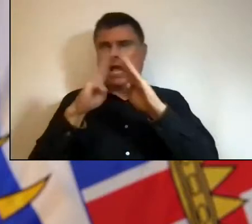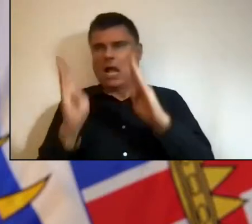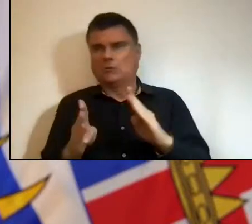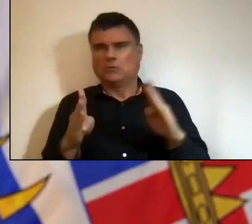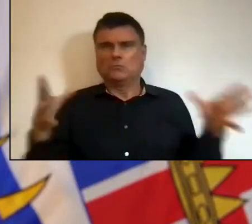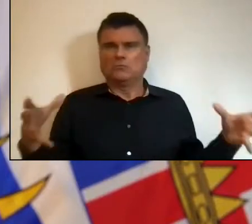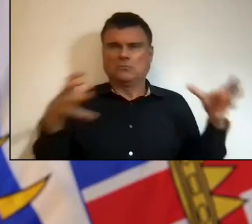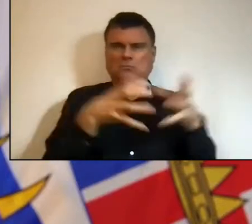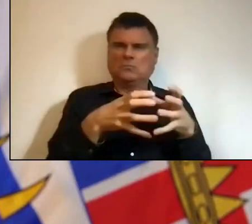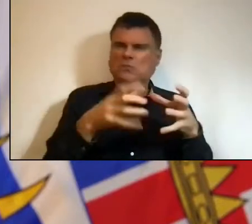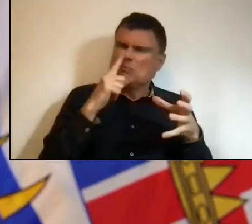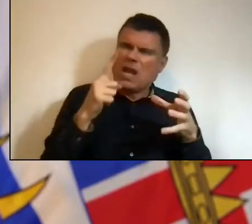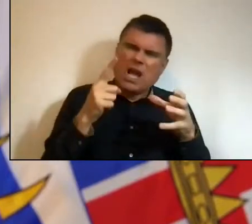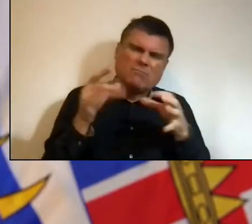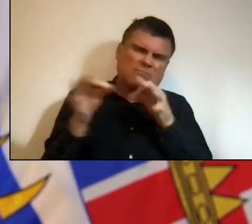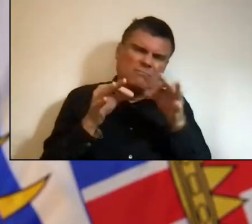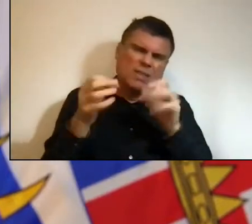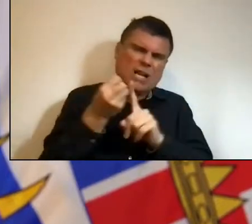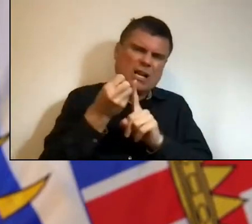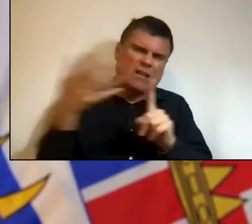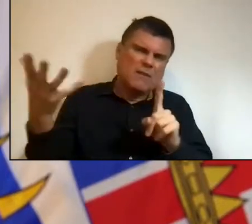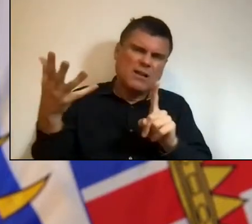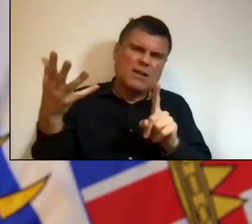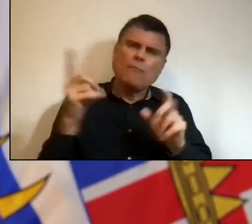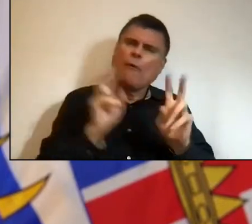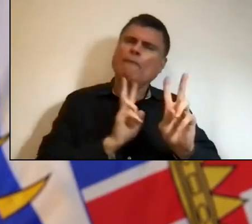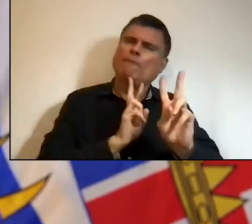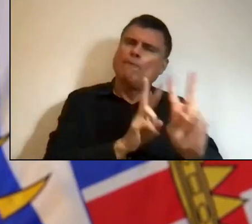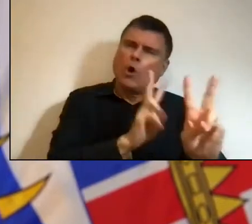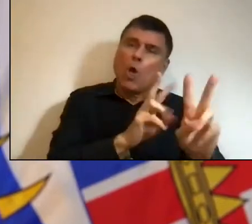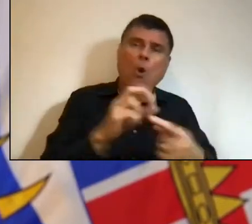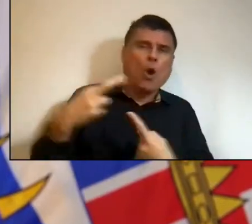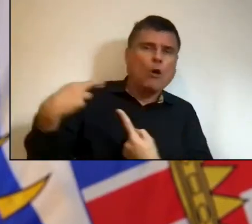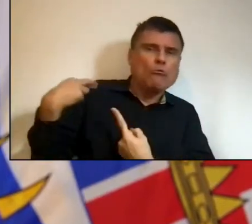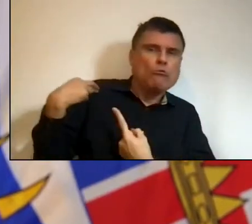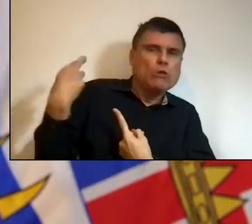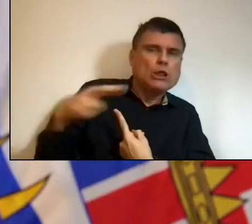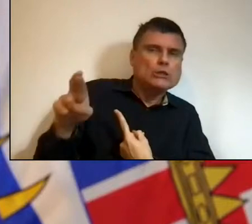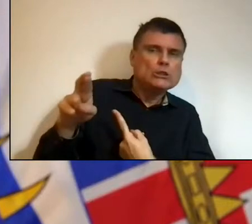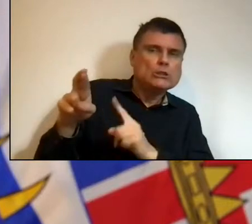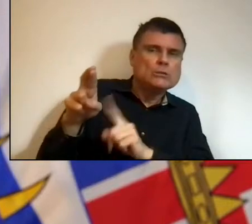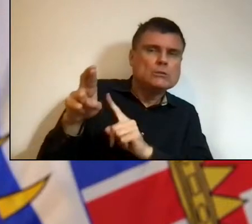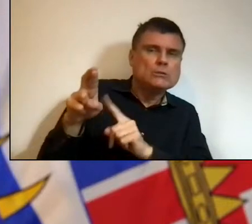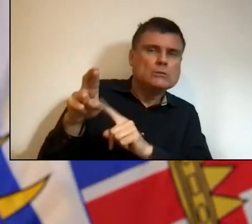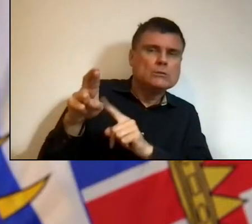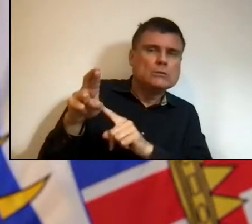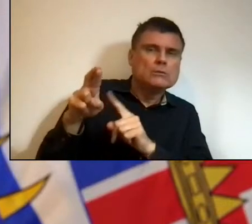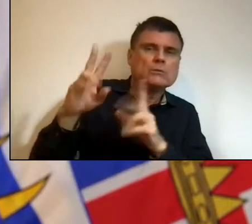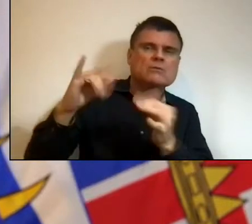you clarify the rules around funeral services are religious Last rites ceremonies still allowed under these orders? With